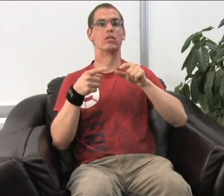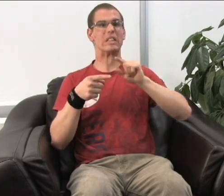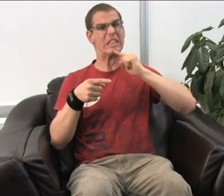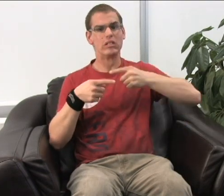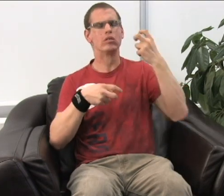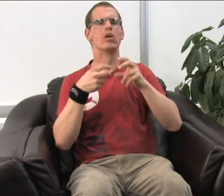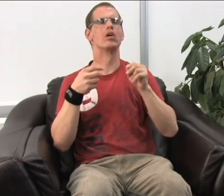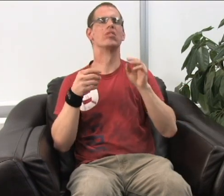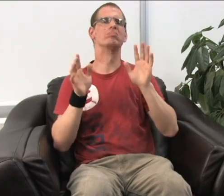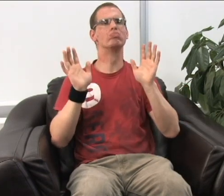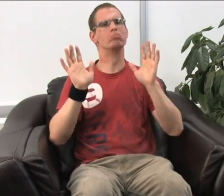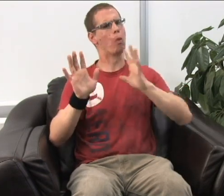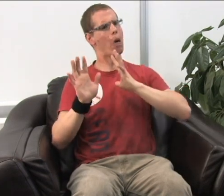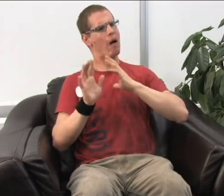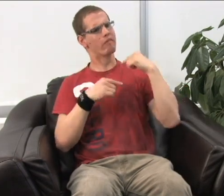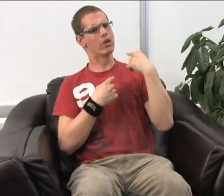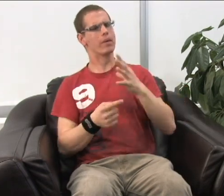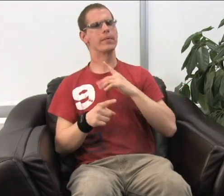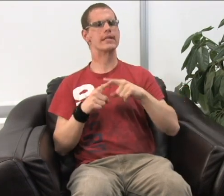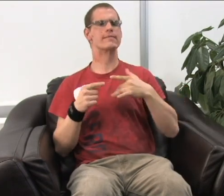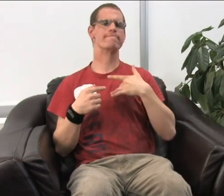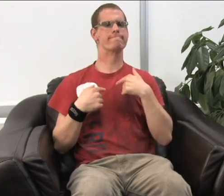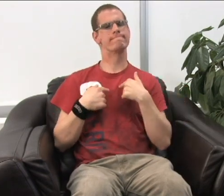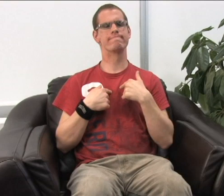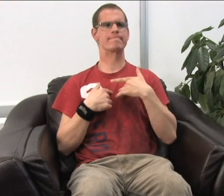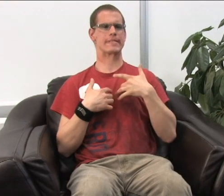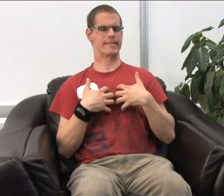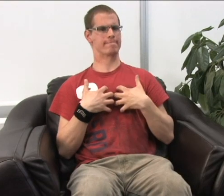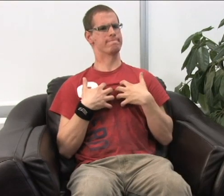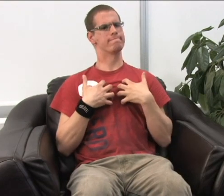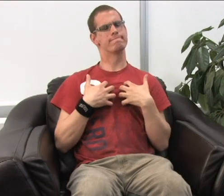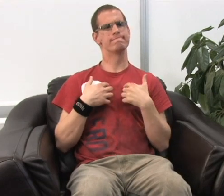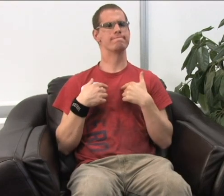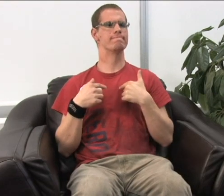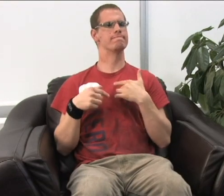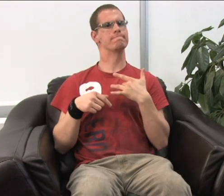It wasn't too, too serious and we've been fine ever since, but it was very emotional